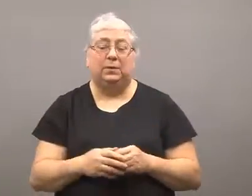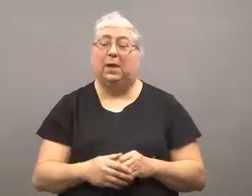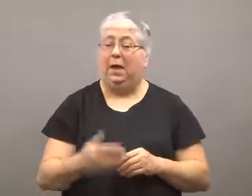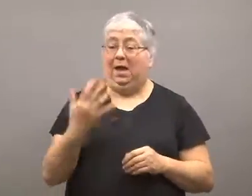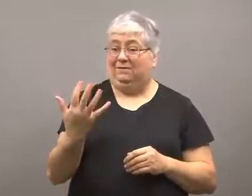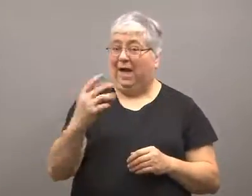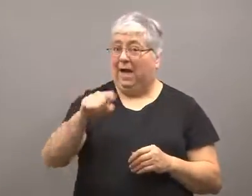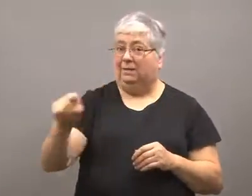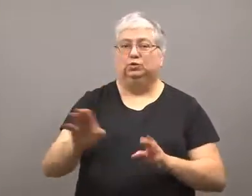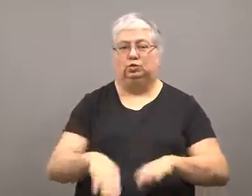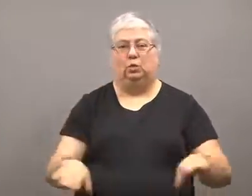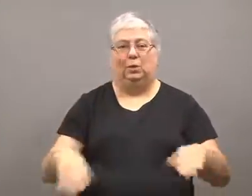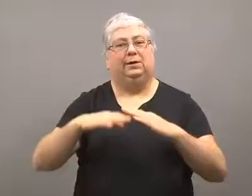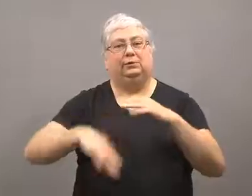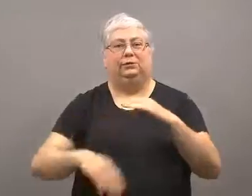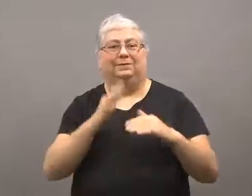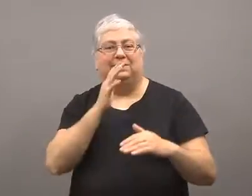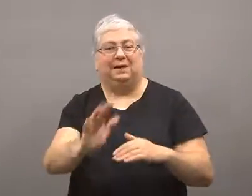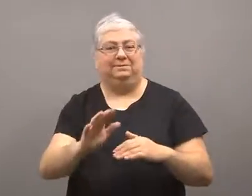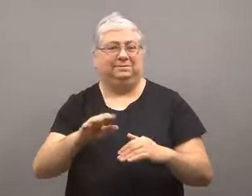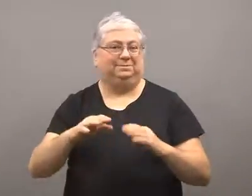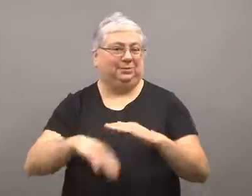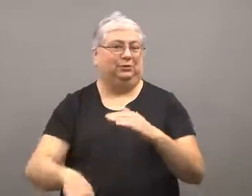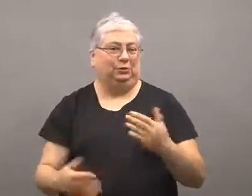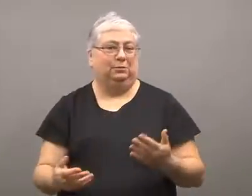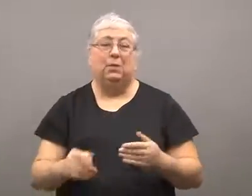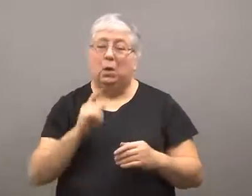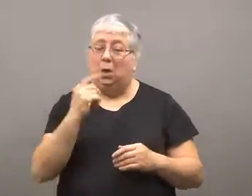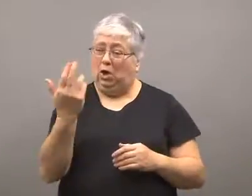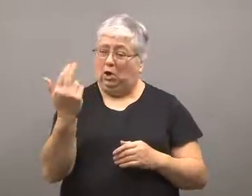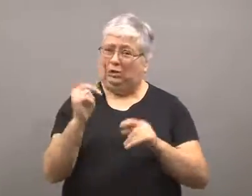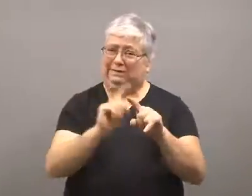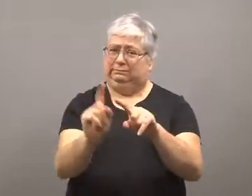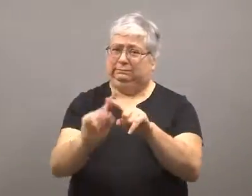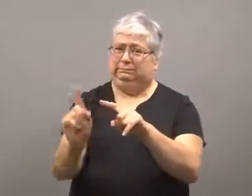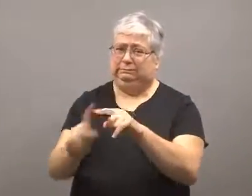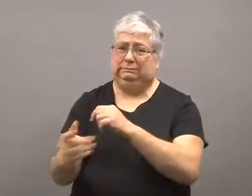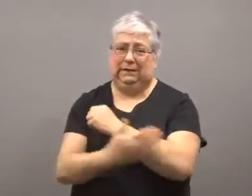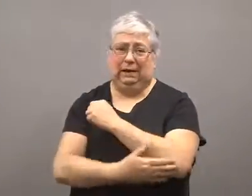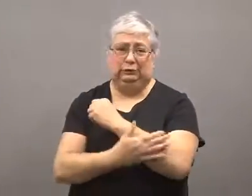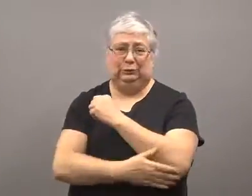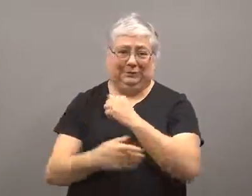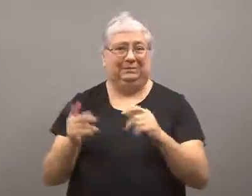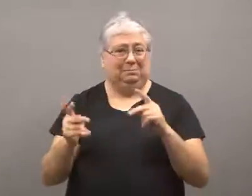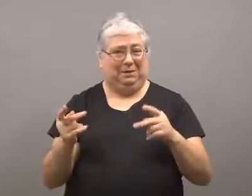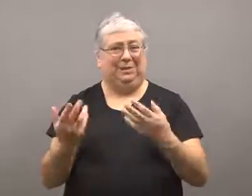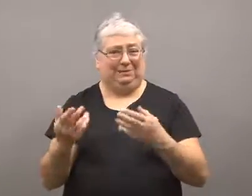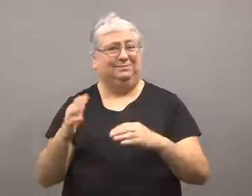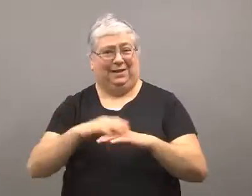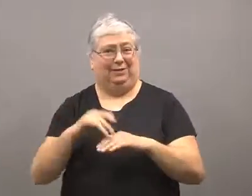Five of them were under the age of five.